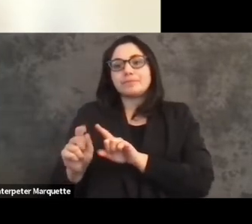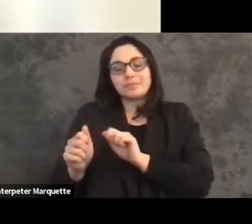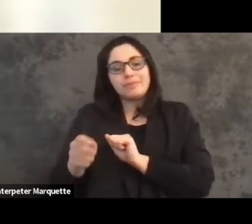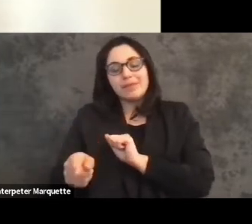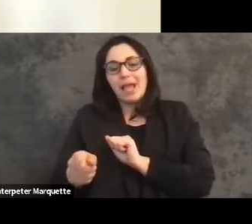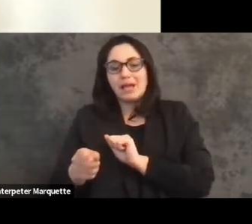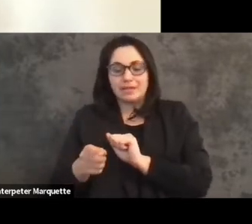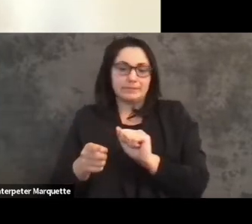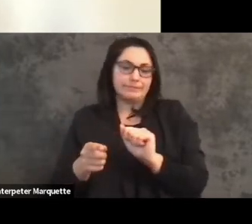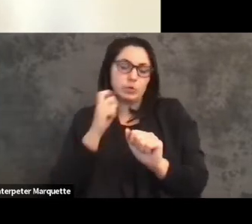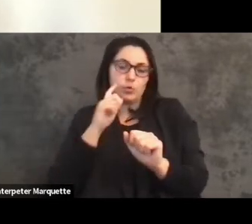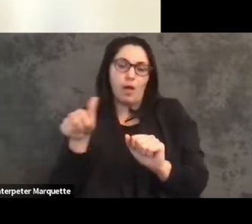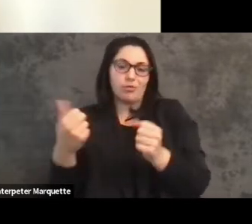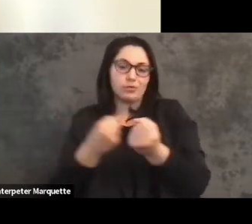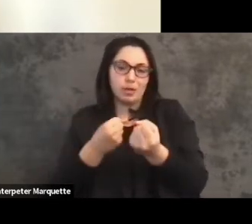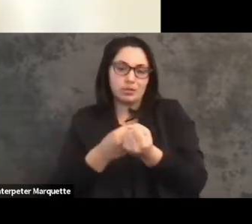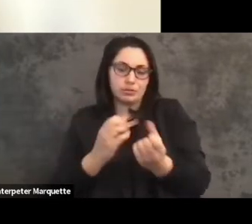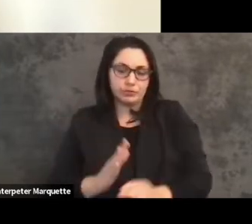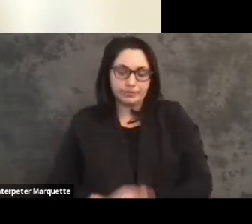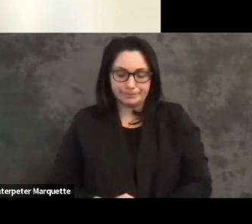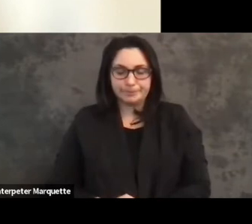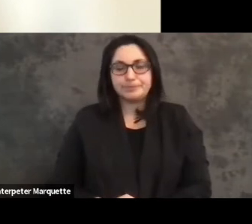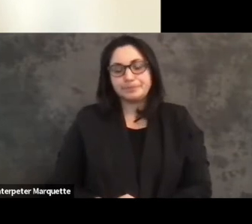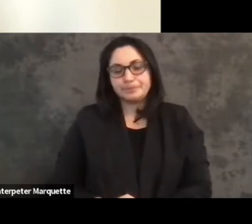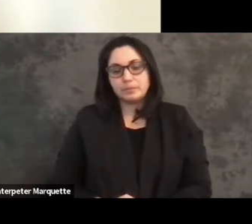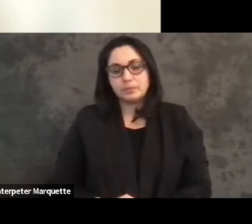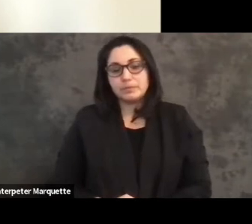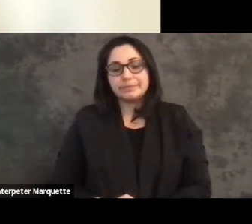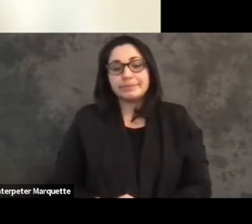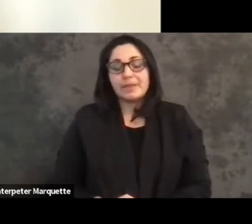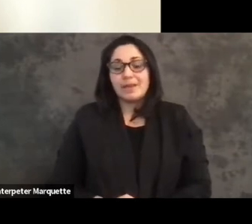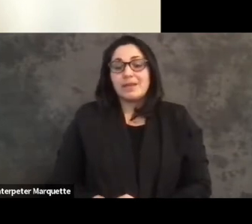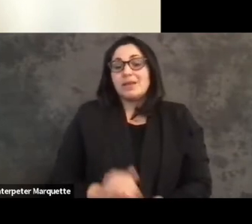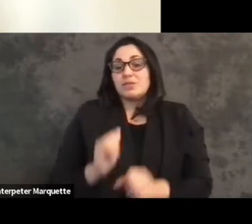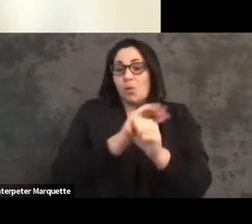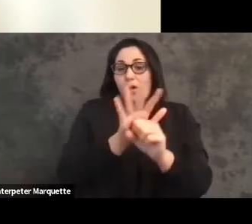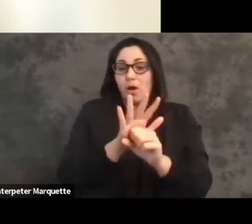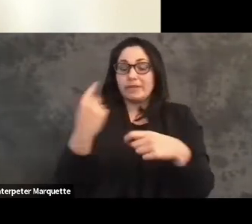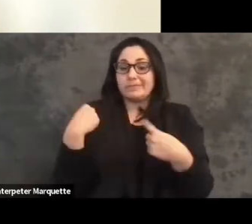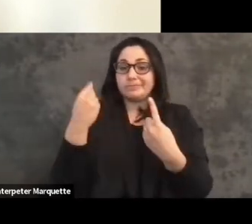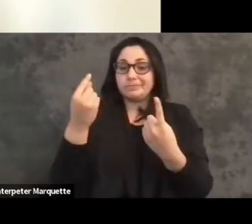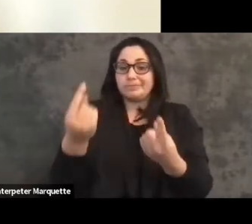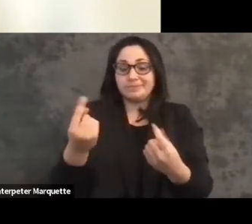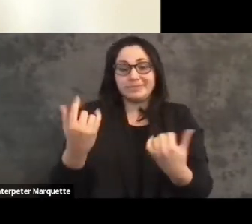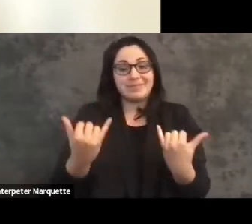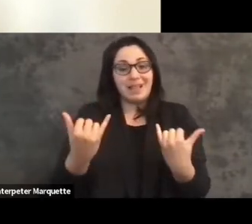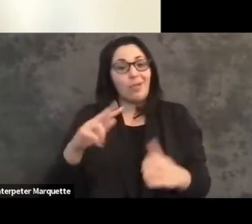United, Broadway Cares, and the other organizations who are sponsoring tonight's webinar. As we